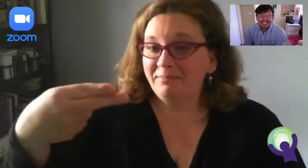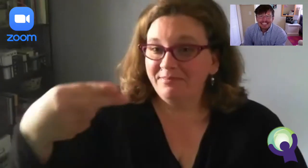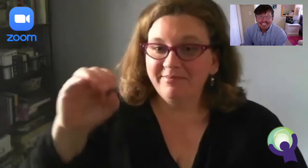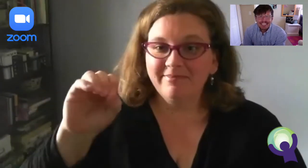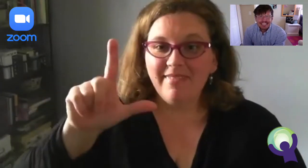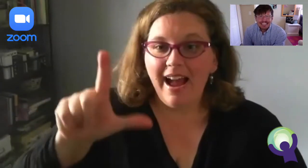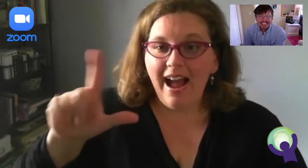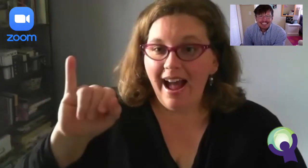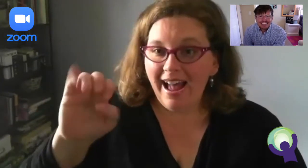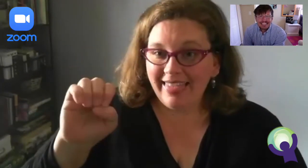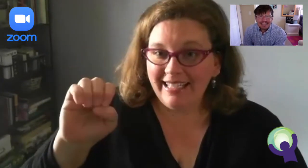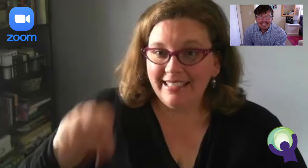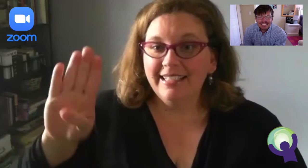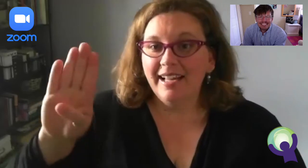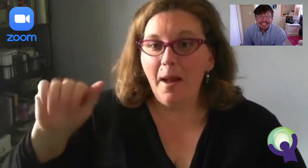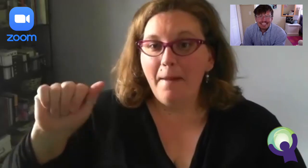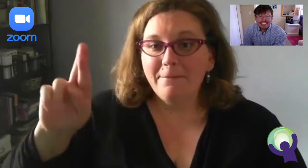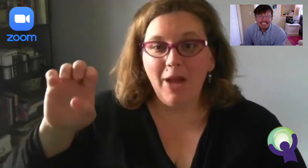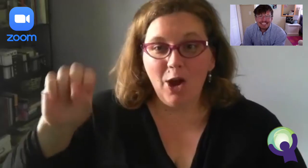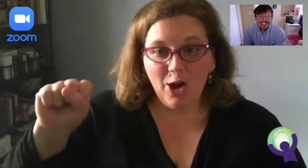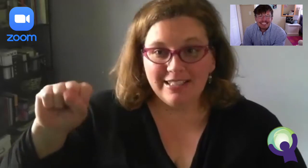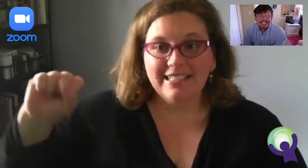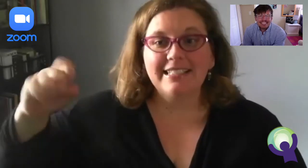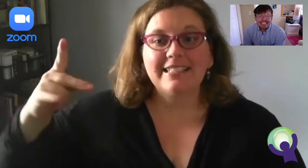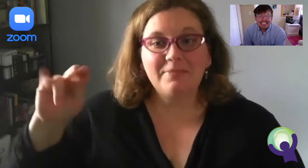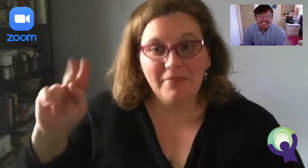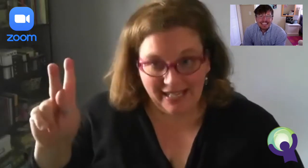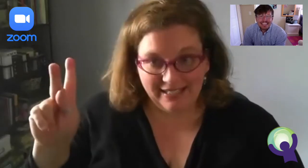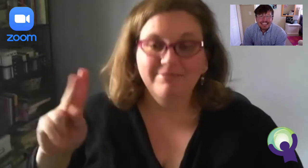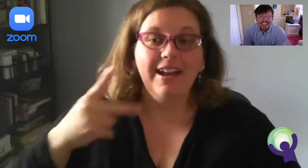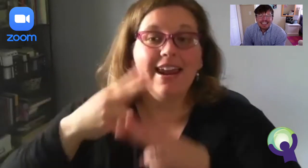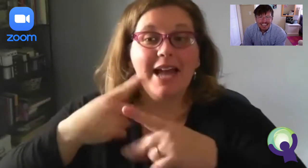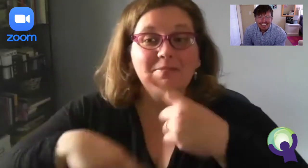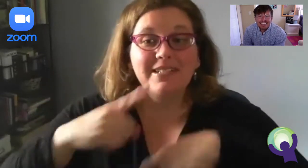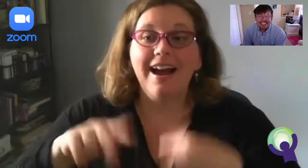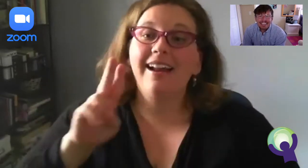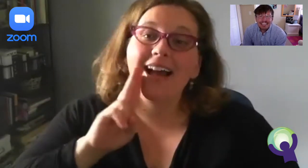Hollie Barnes Spink. I'm very excited to be here today. Thank you for inviting me.